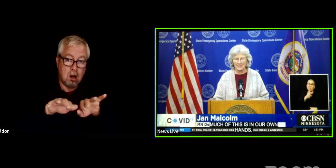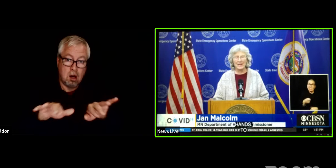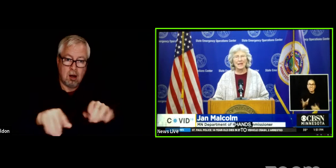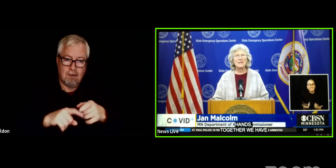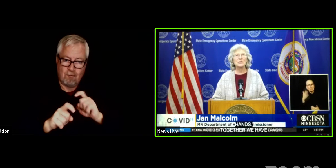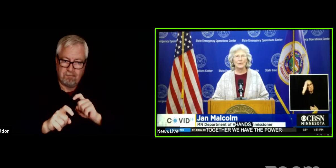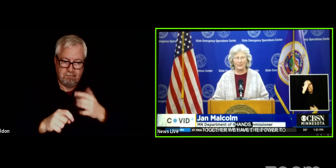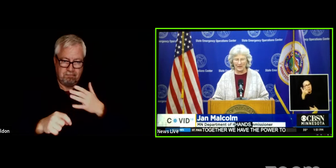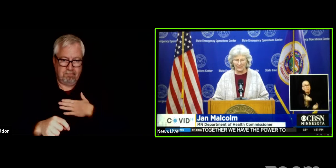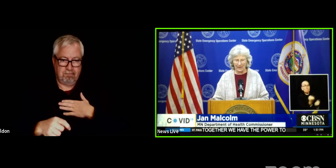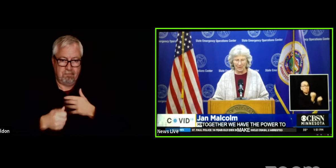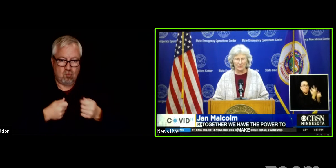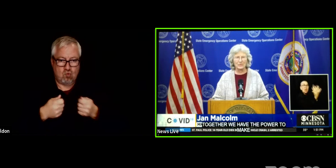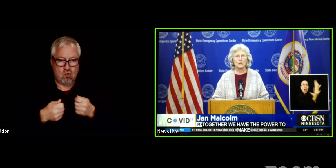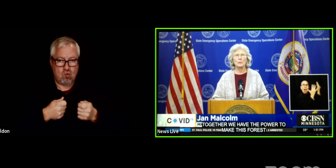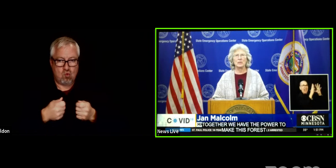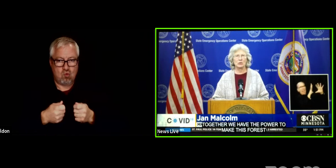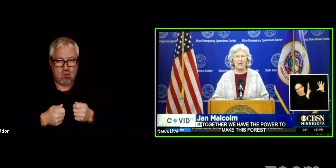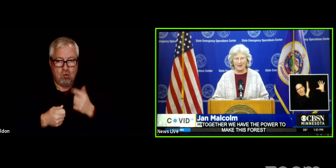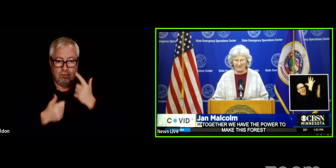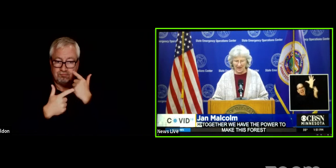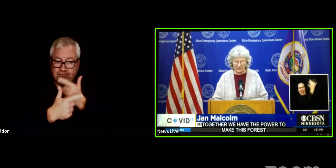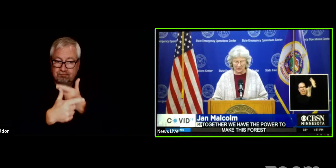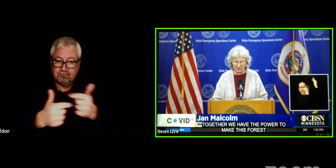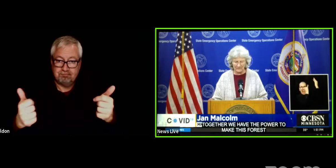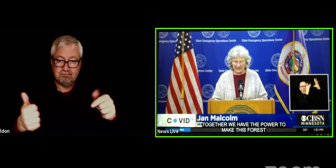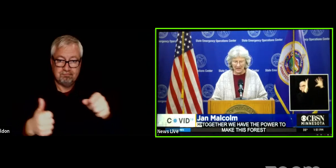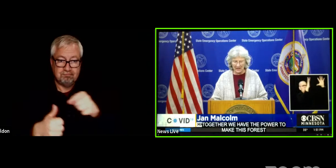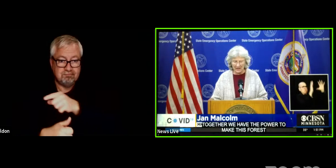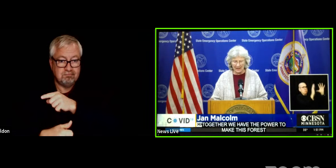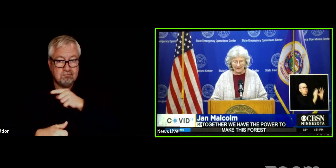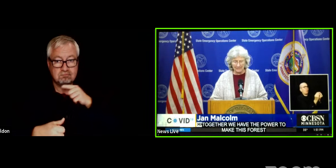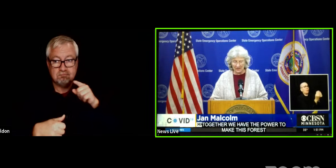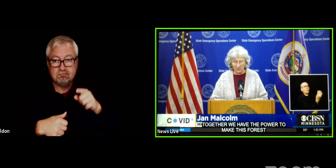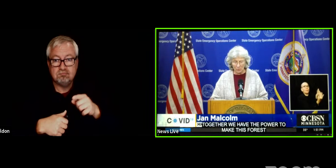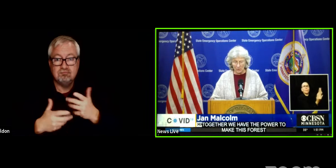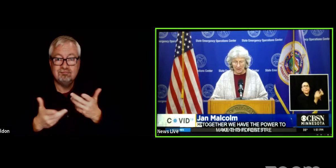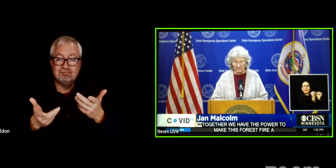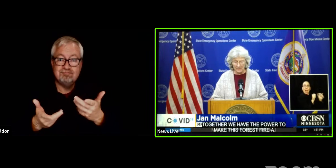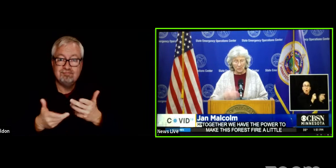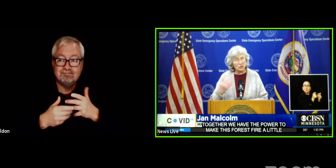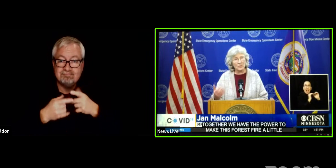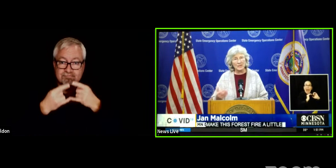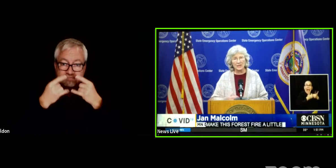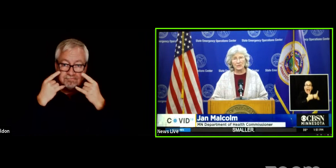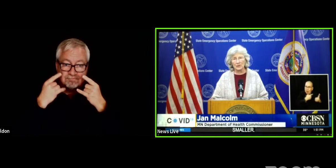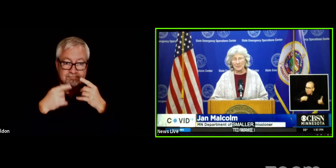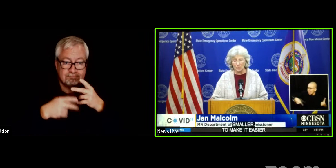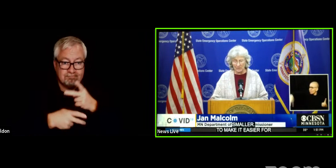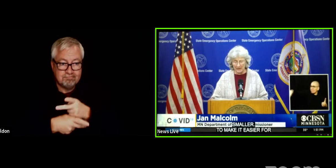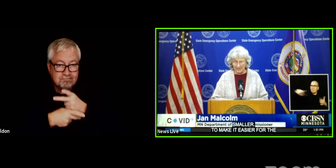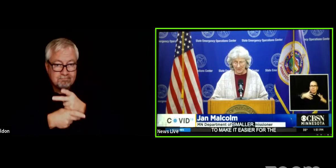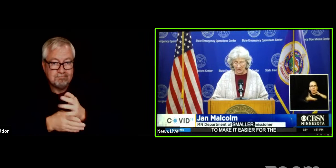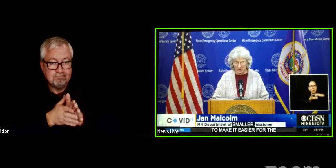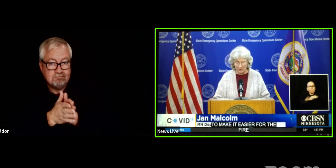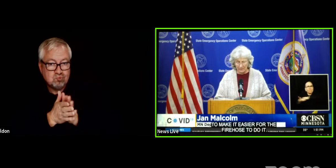MAKE IT EASIER FOR THAT FIRE HOSE DO ITS JOB FASTER. SO JUST WANT TO TELL YOU A LITTLE BIT MORE AND THEN I'LL